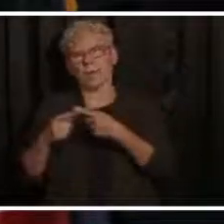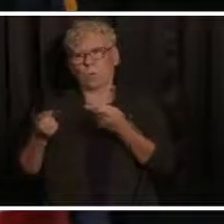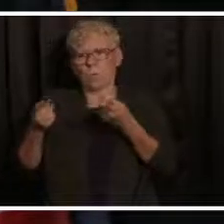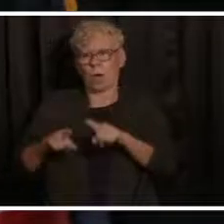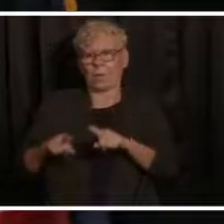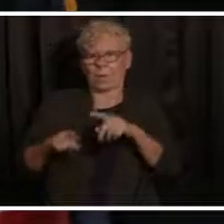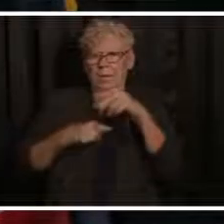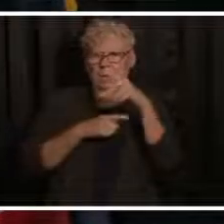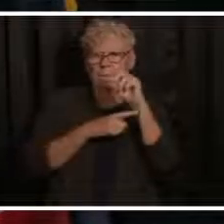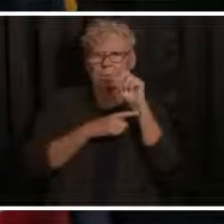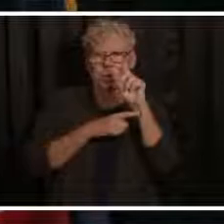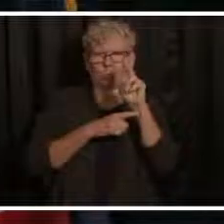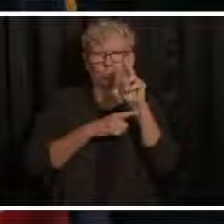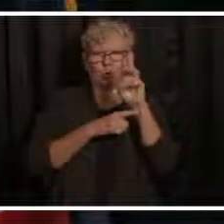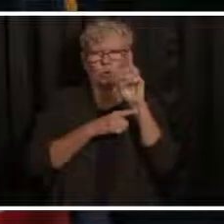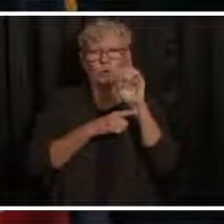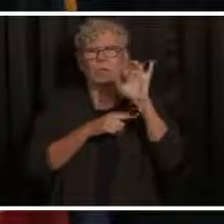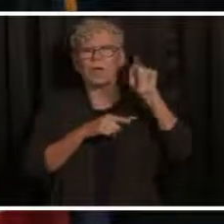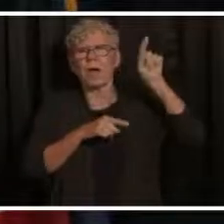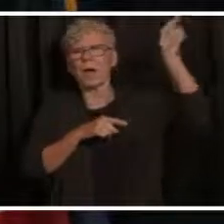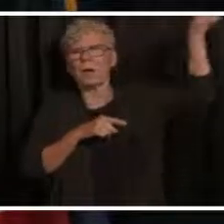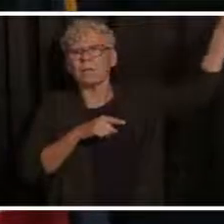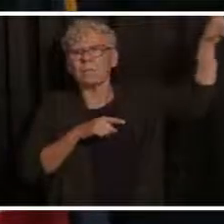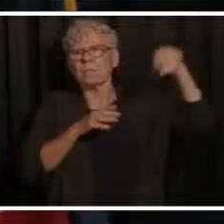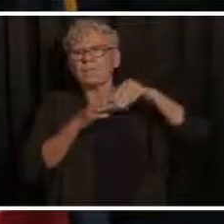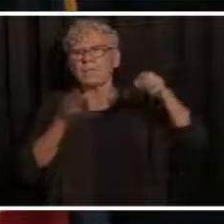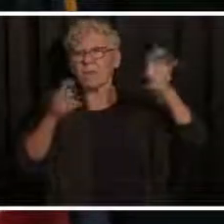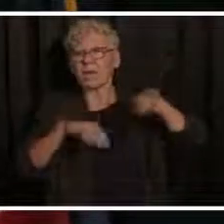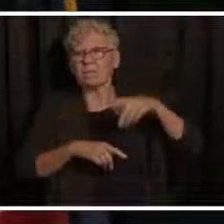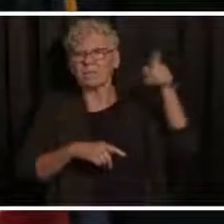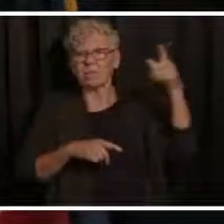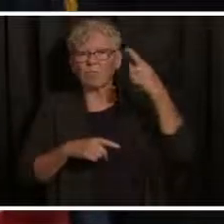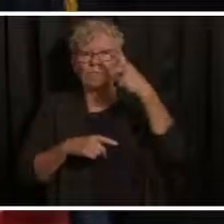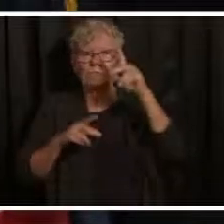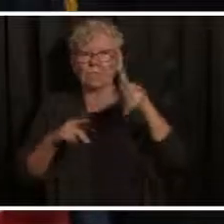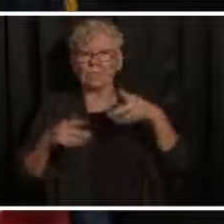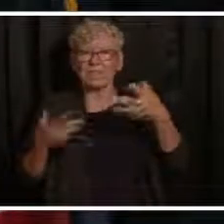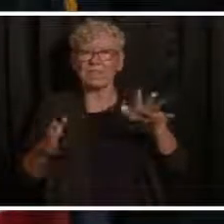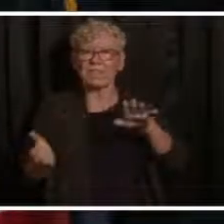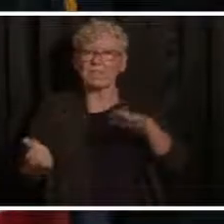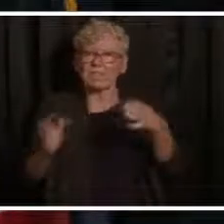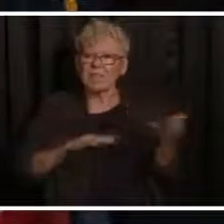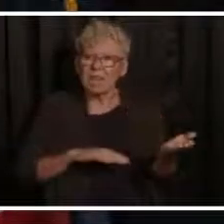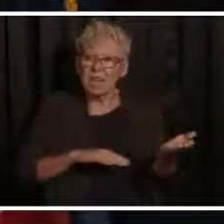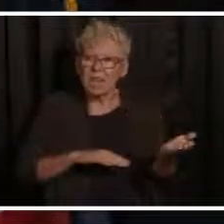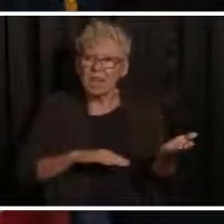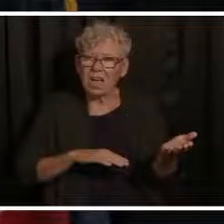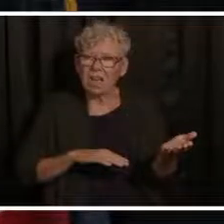Uh two more Coloradans are currently missing. Uh we know of at least five structures that have been lost. Uh largely